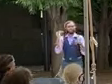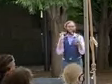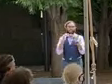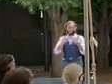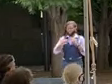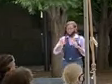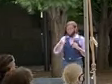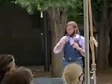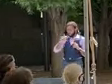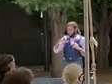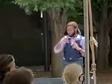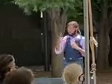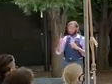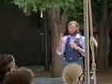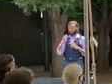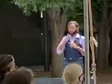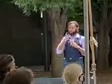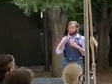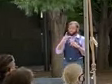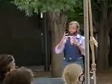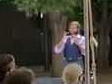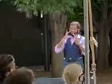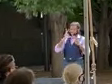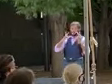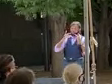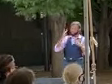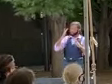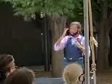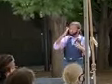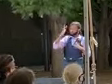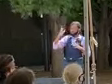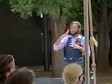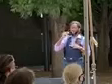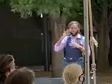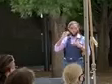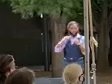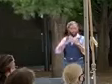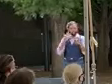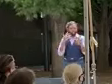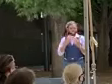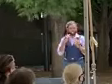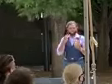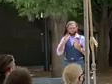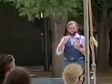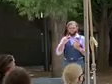But if you don't have someone who is visually brilliant and who can understand how to match the Prologue Room with the rest of the Memorial,